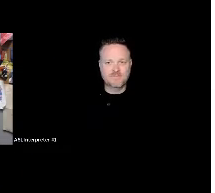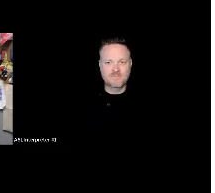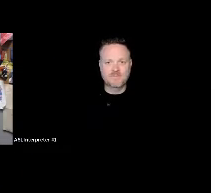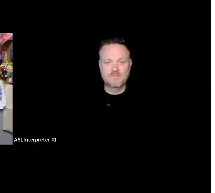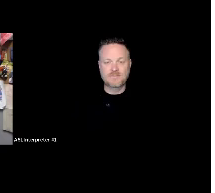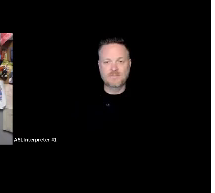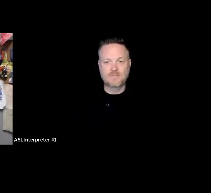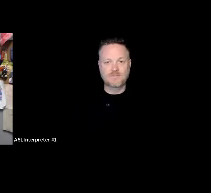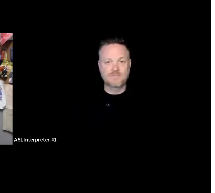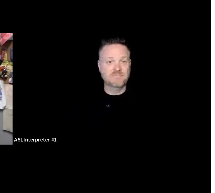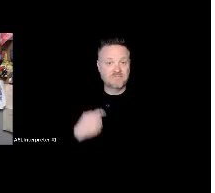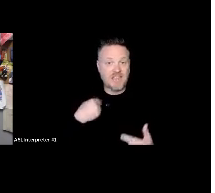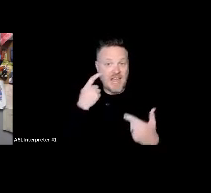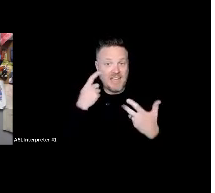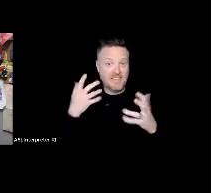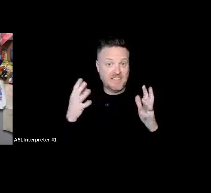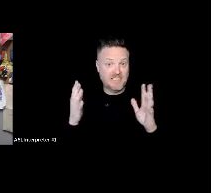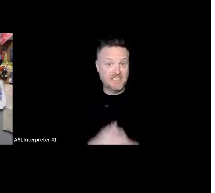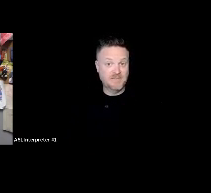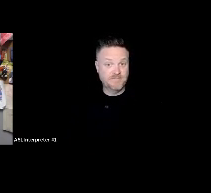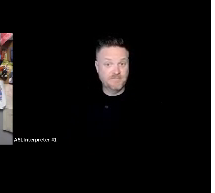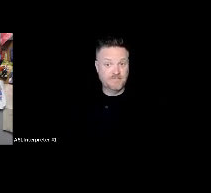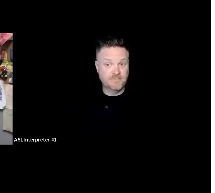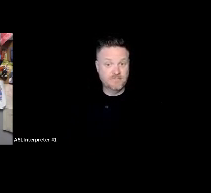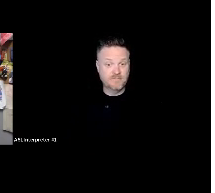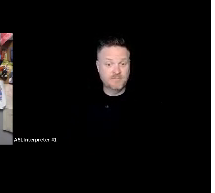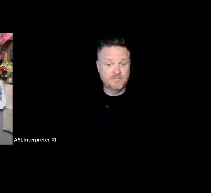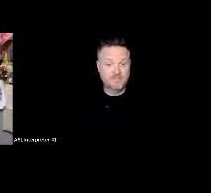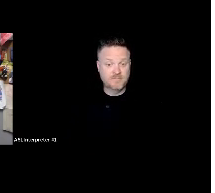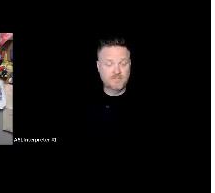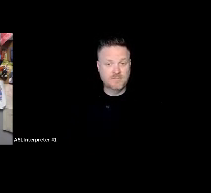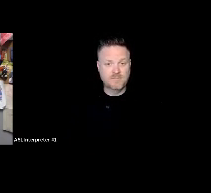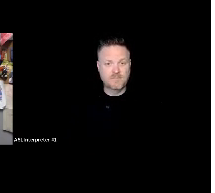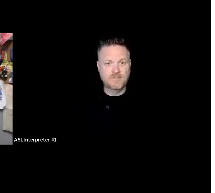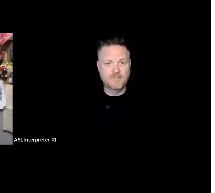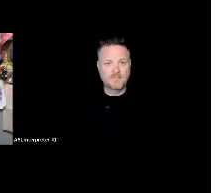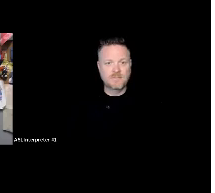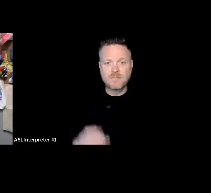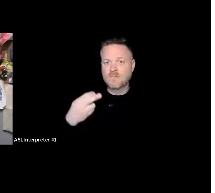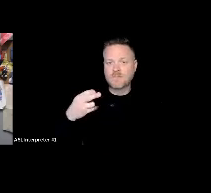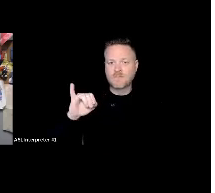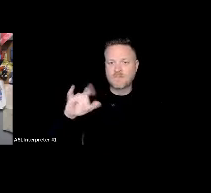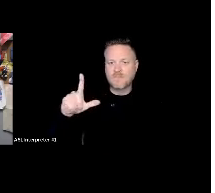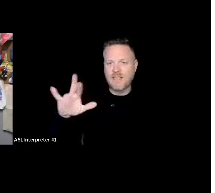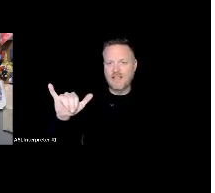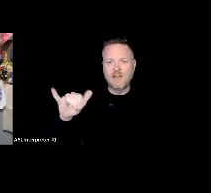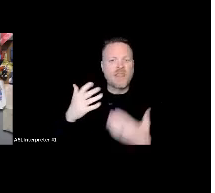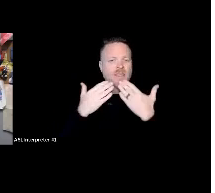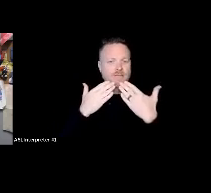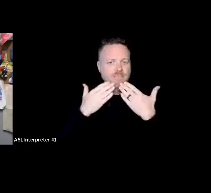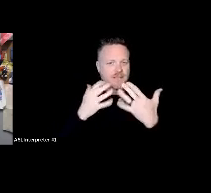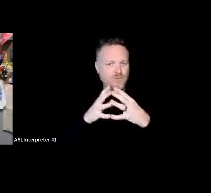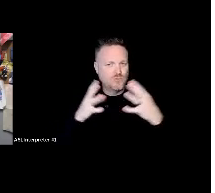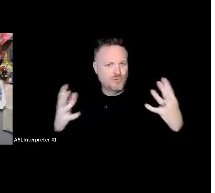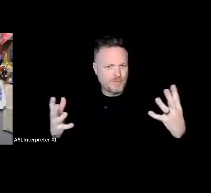I think that's it. >> Hillary, thank you so much for sharing